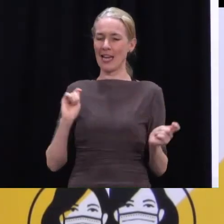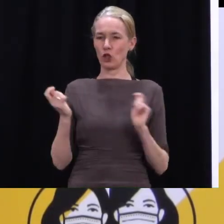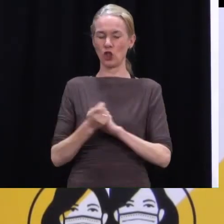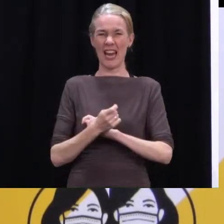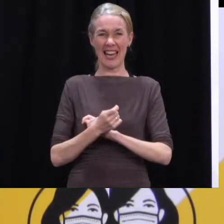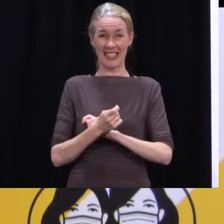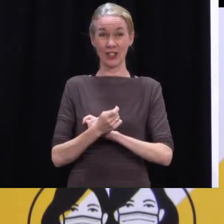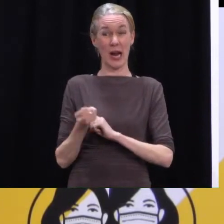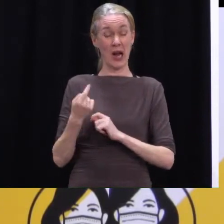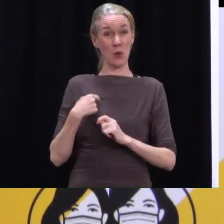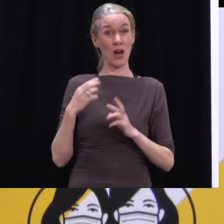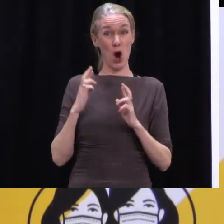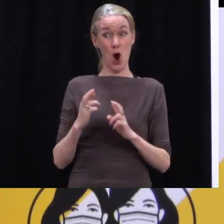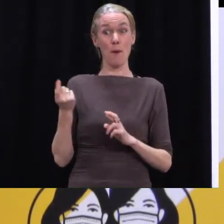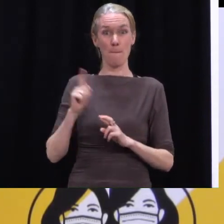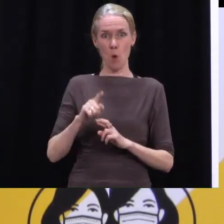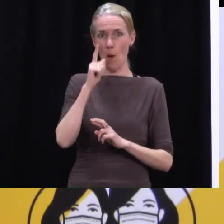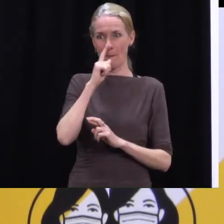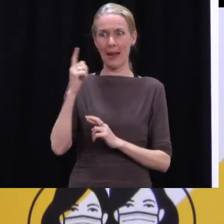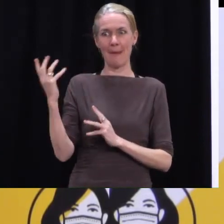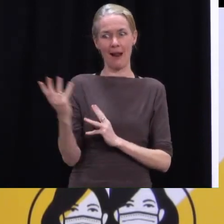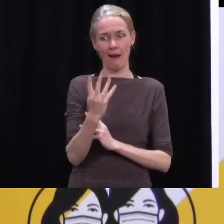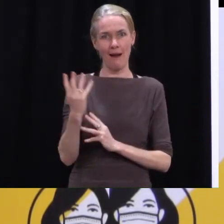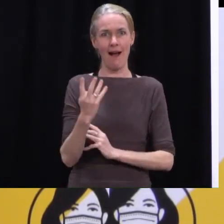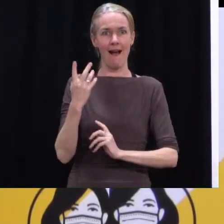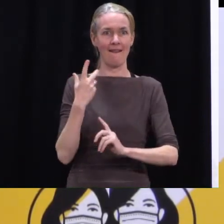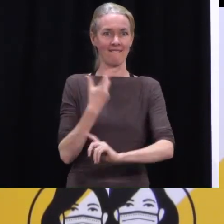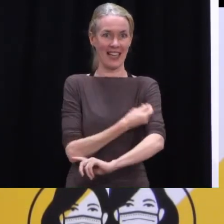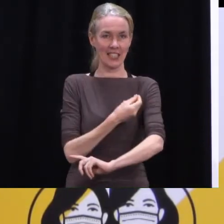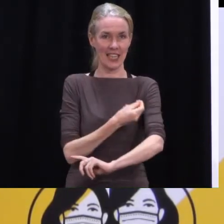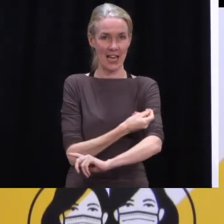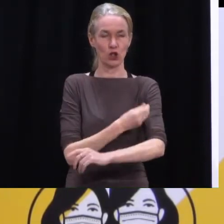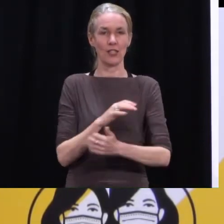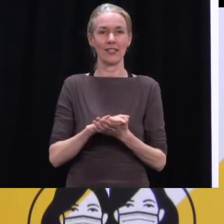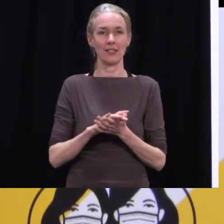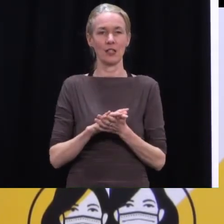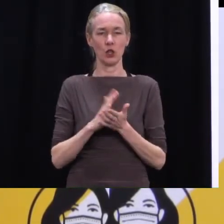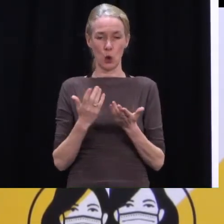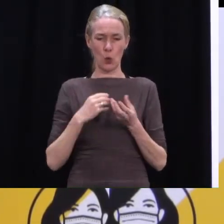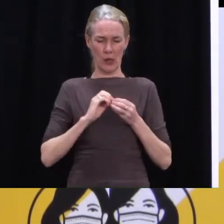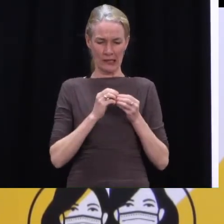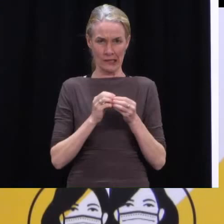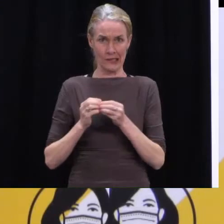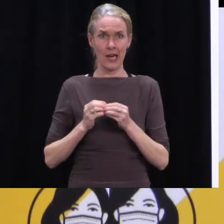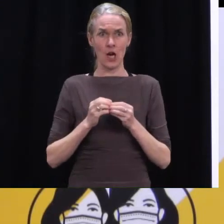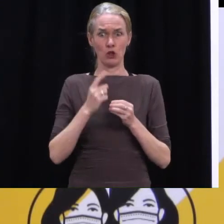the decision to allow and create opportunities for extra people to be vaccinated. To support that we're working very